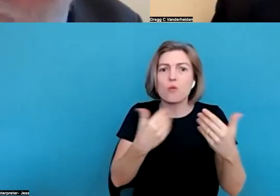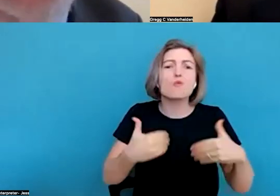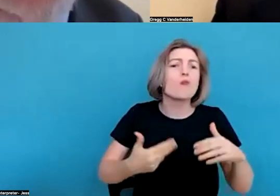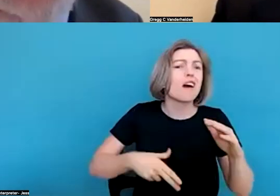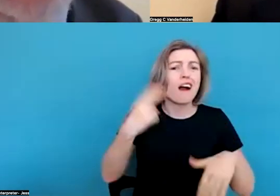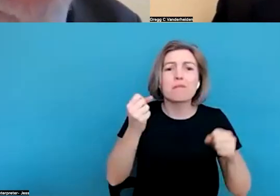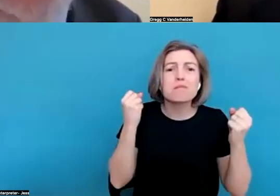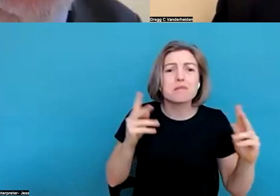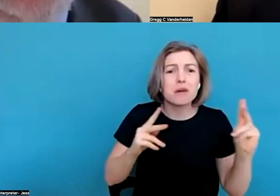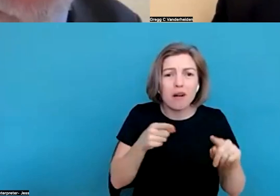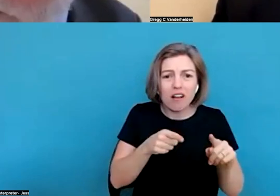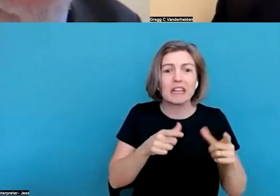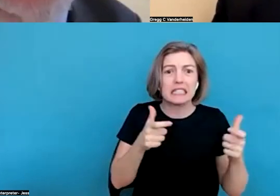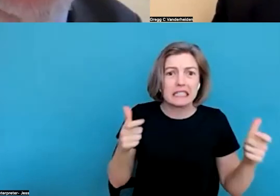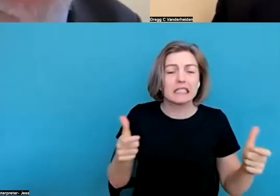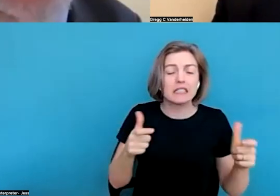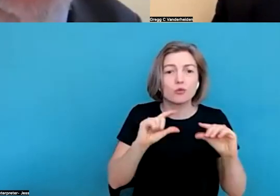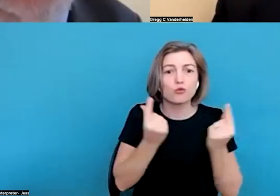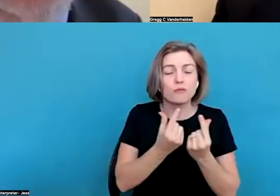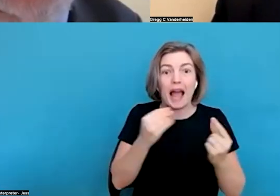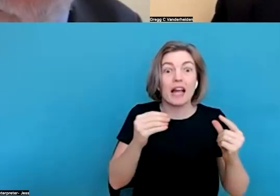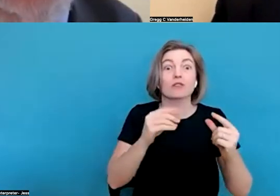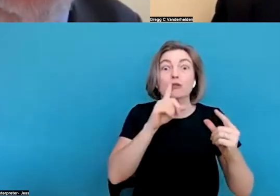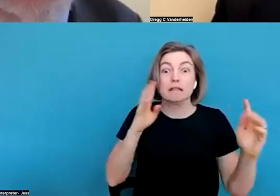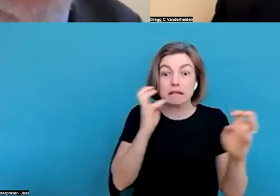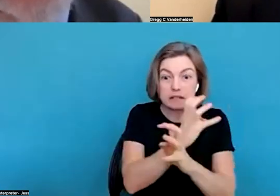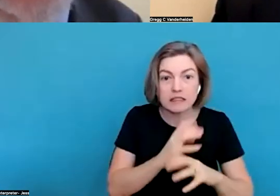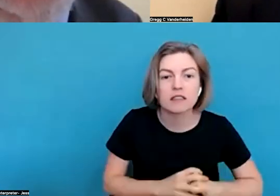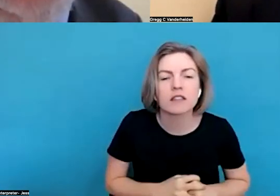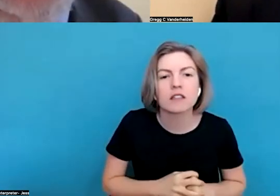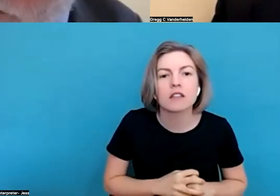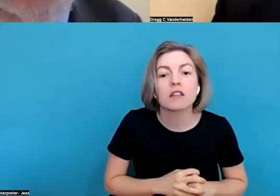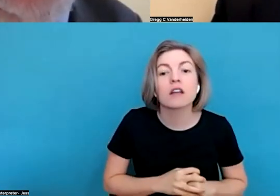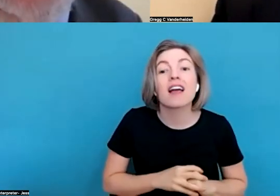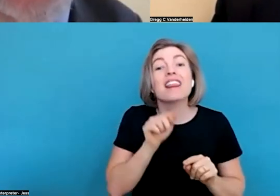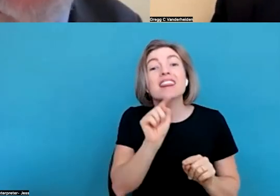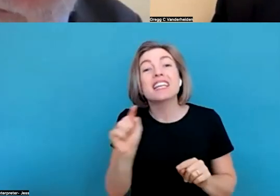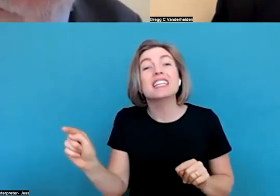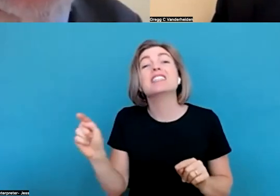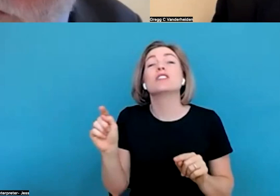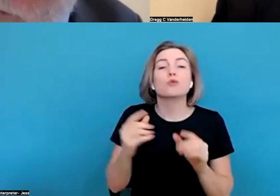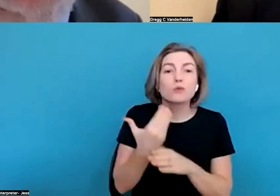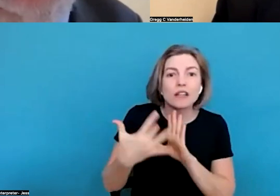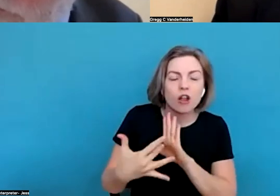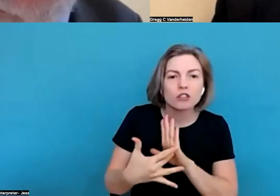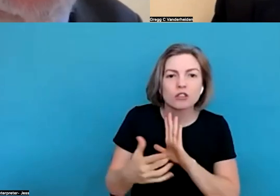These new technologies are giving us things that allow us for the first time to be able to think of